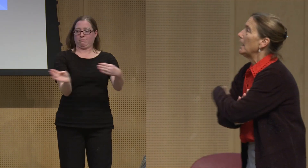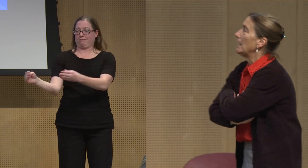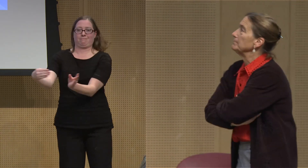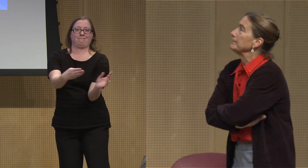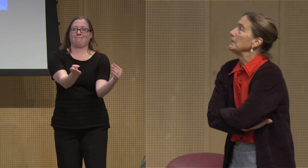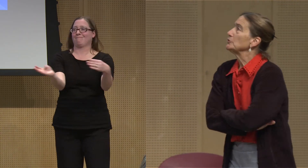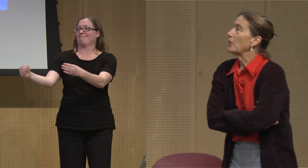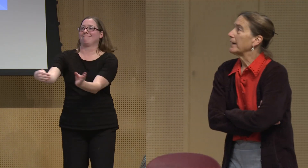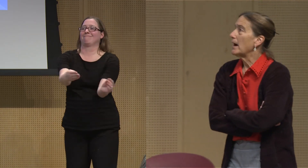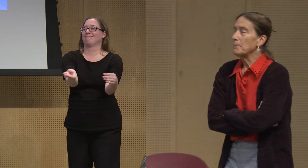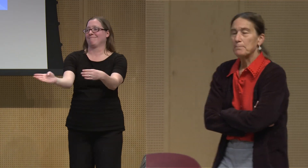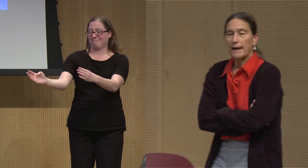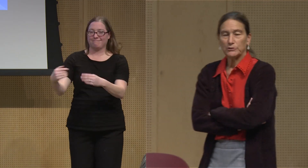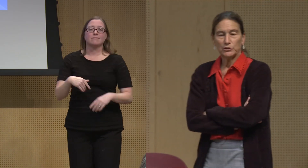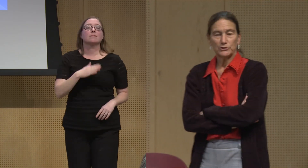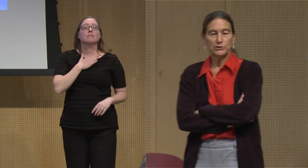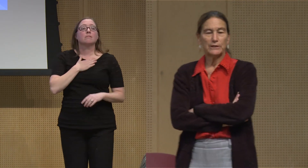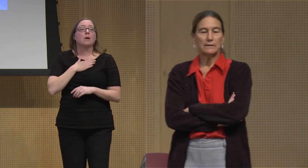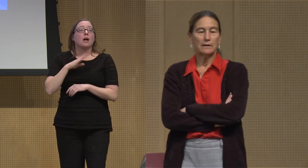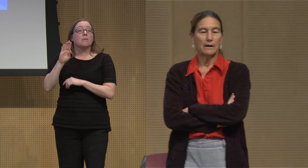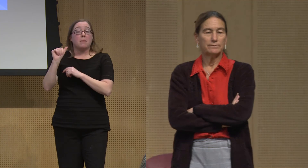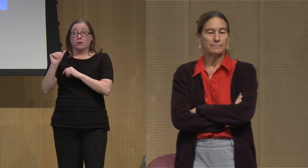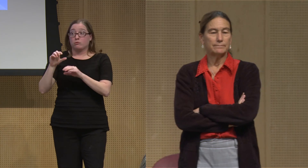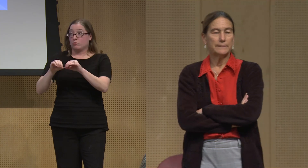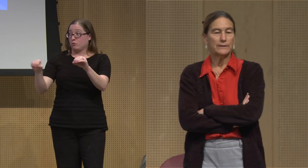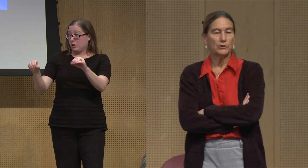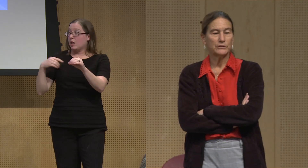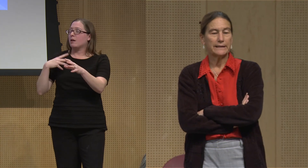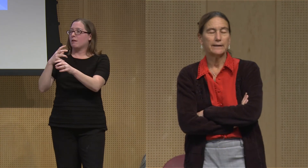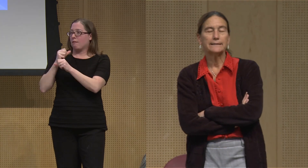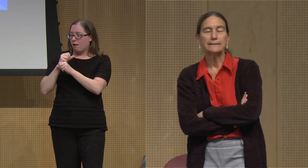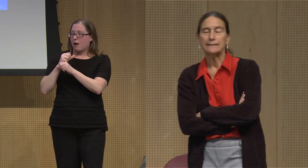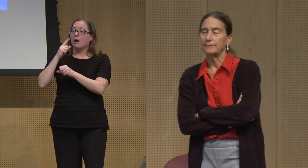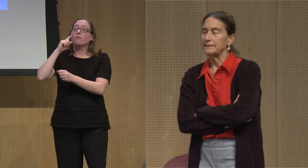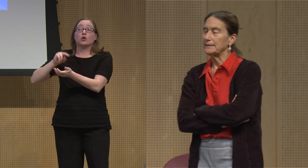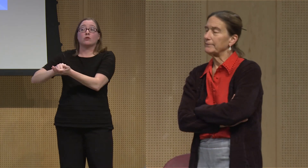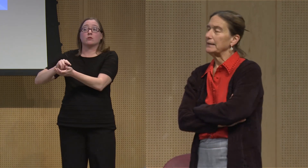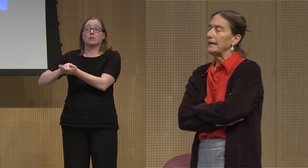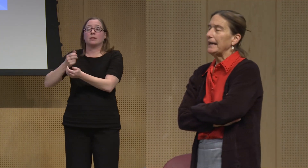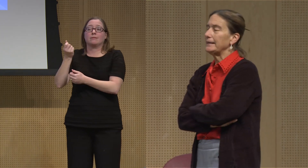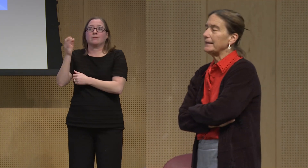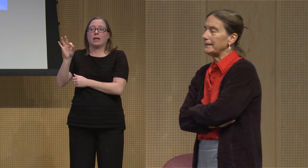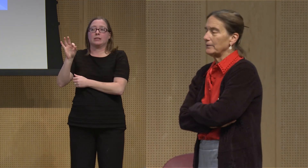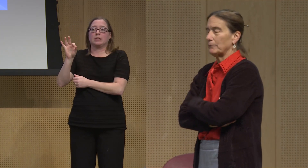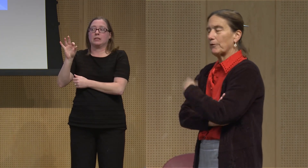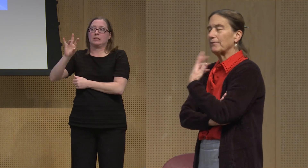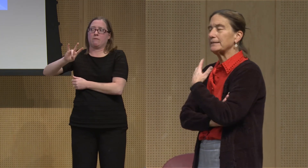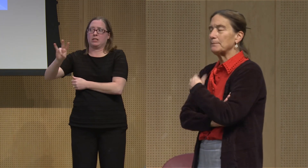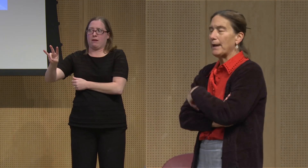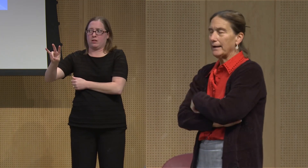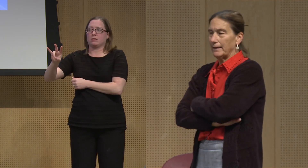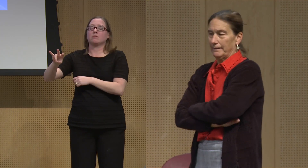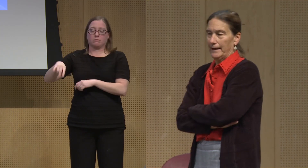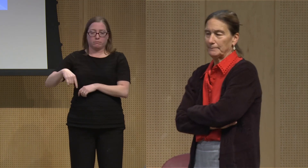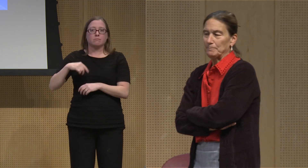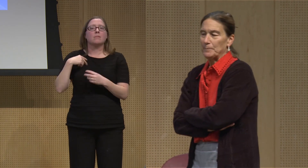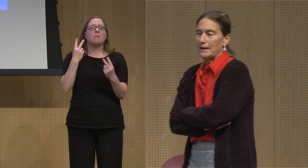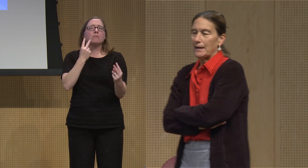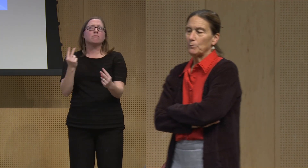UM, SO I GOT MY BACHELOR'S IN NURSING IN 1977, AND--AND I'M REFLECTING BACK ON THAT.